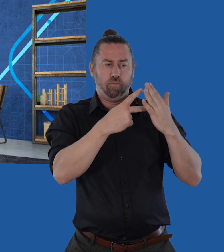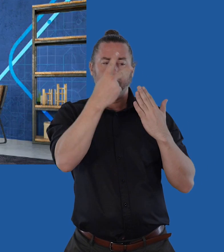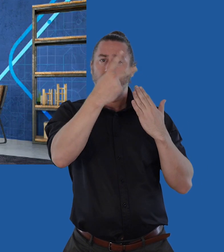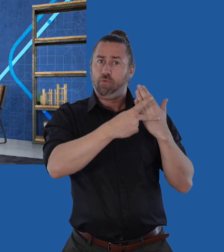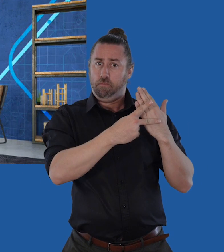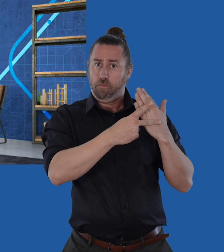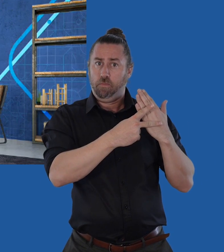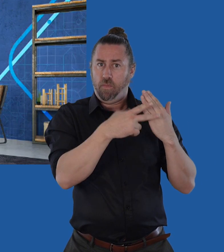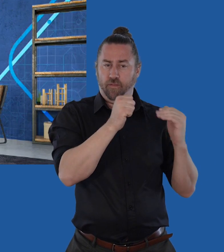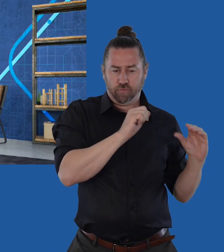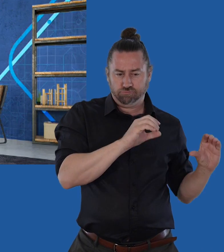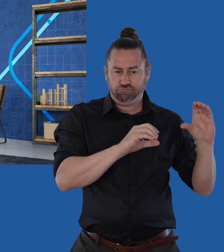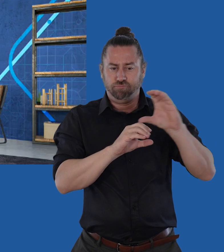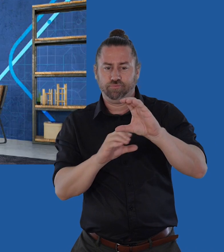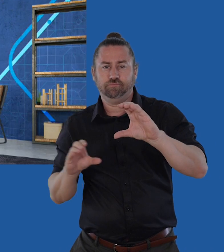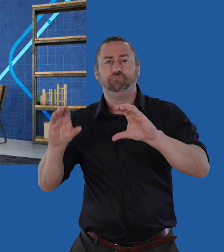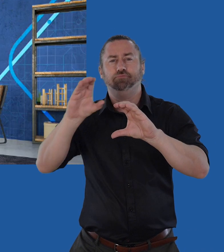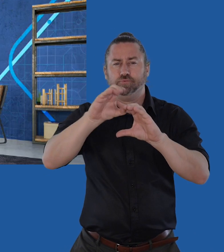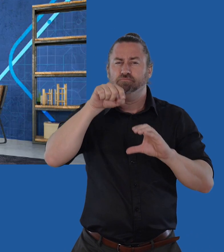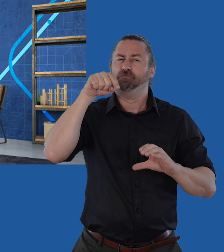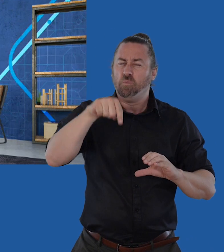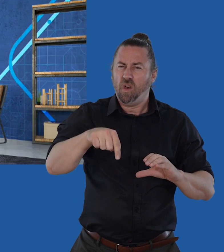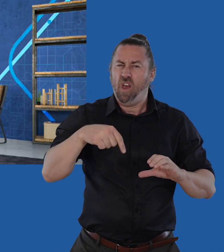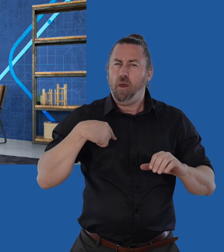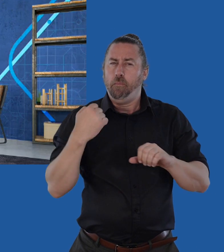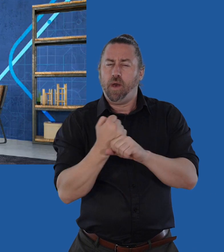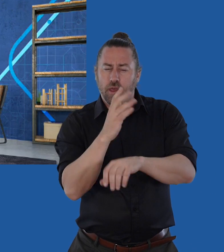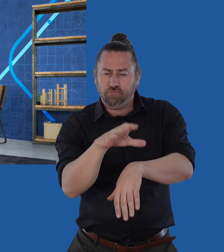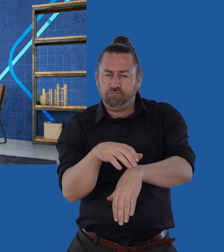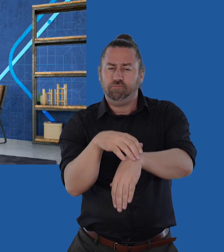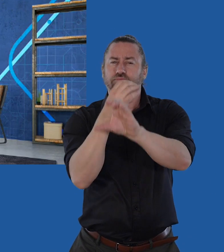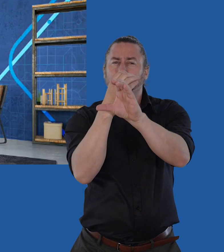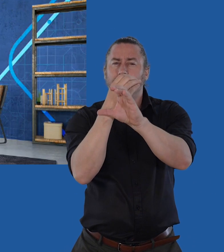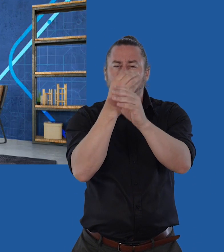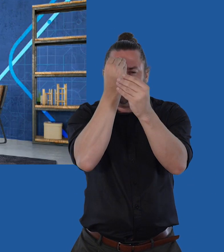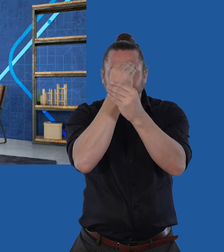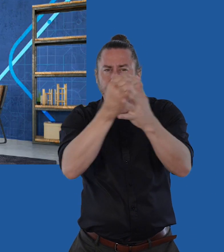and series of webinars for you so that you can use these tools,